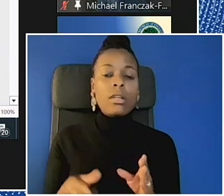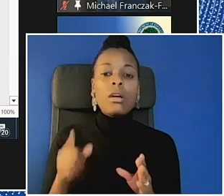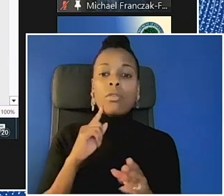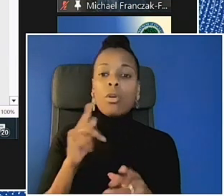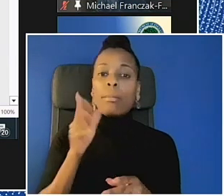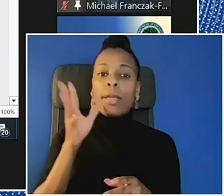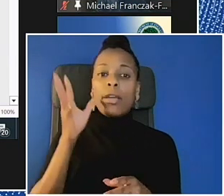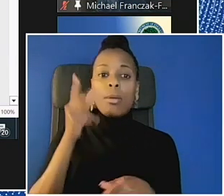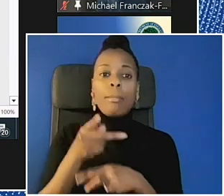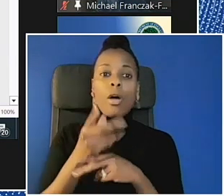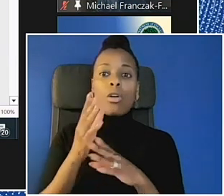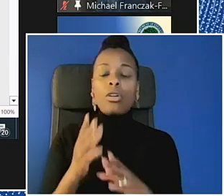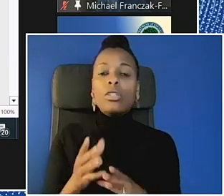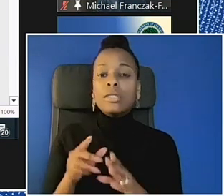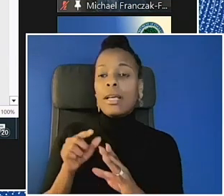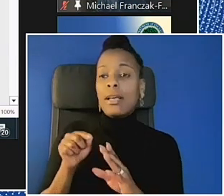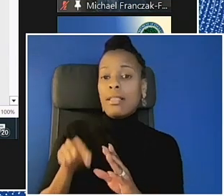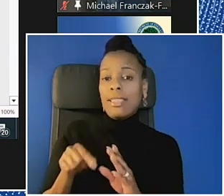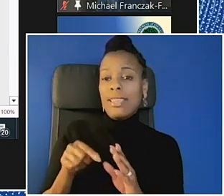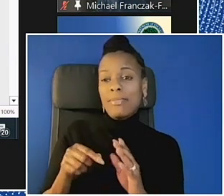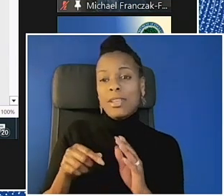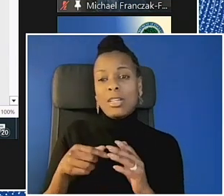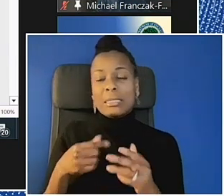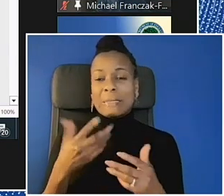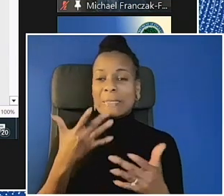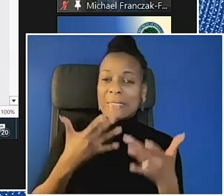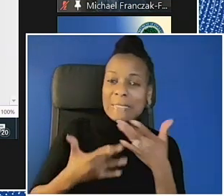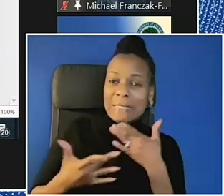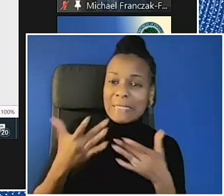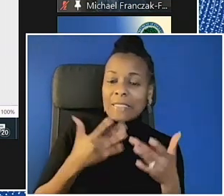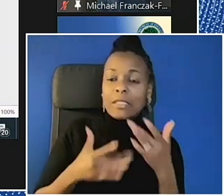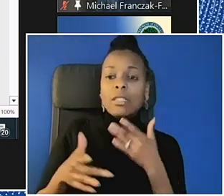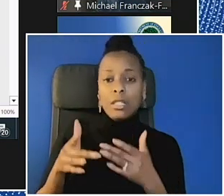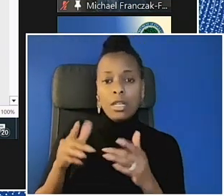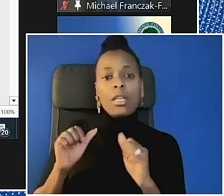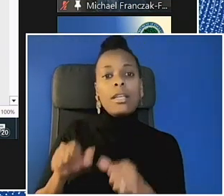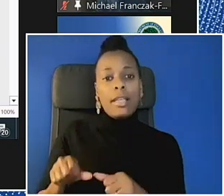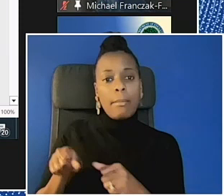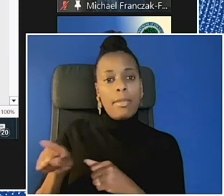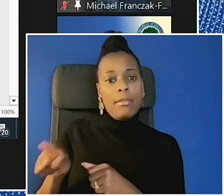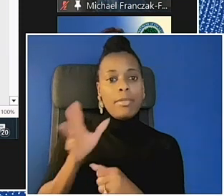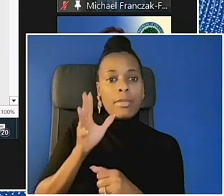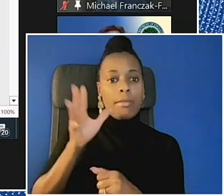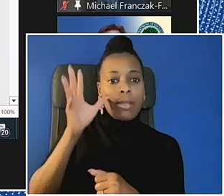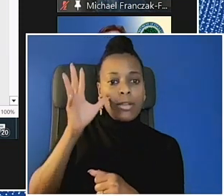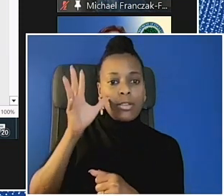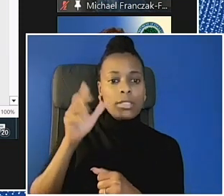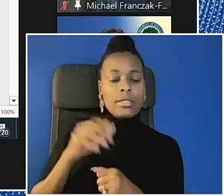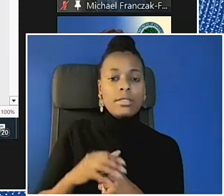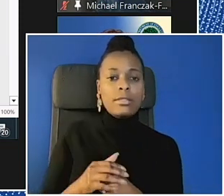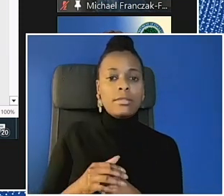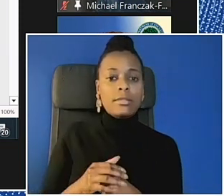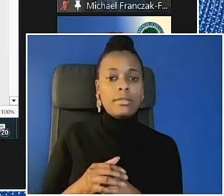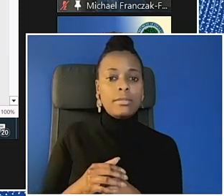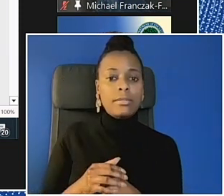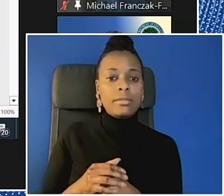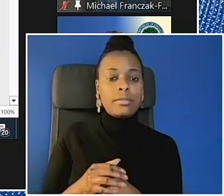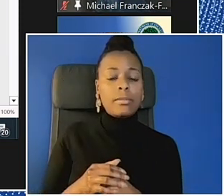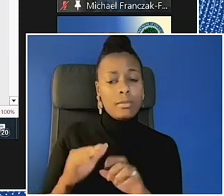the parent borrower or the student on whose behalf the parent borrowed. As a reminder, this language is added to